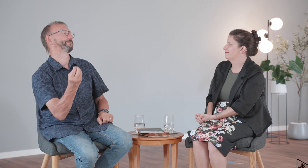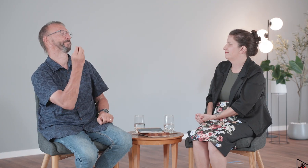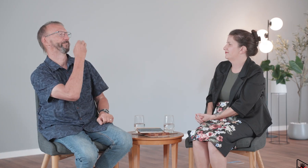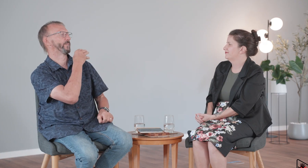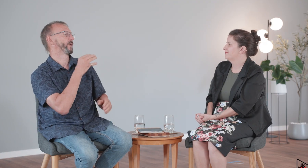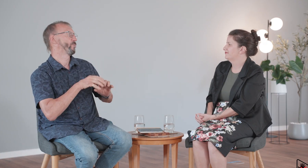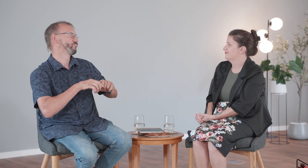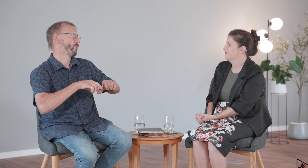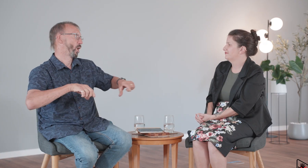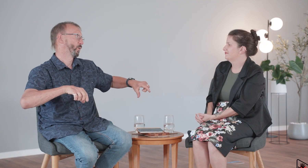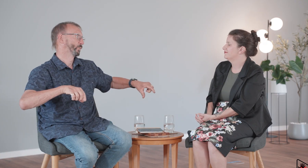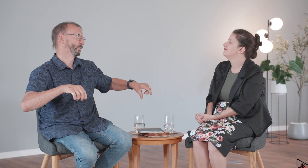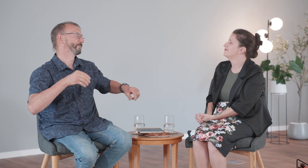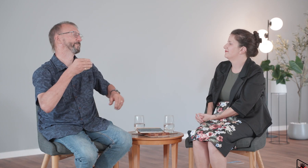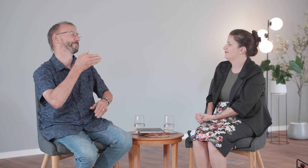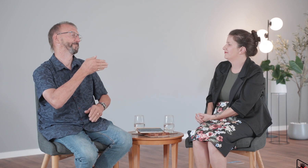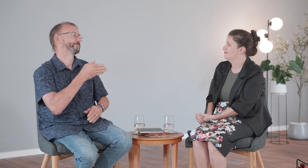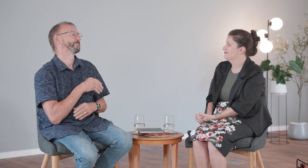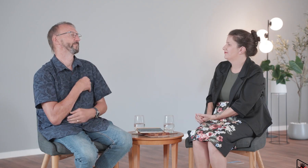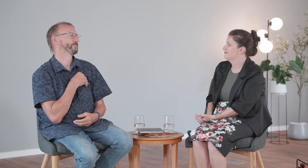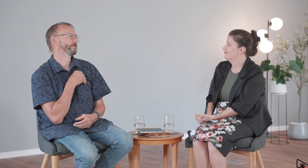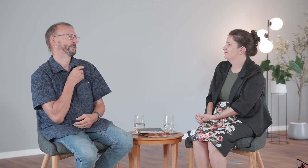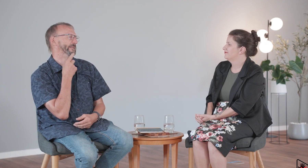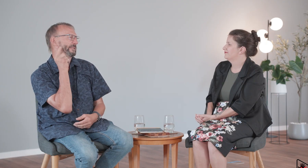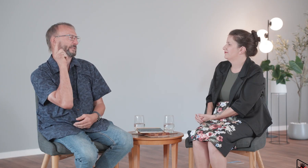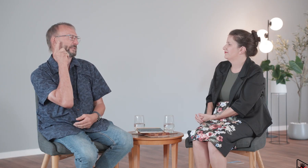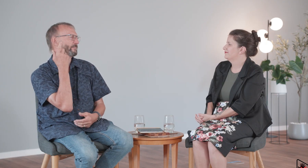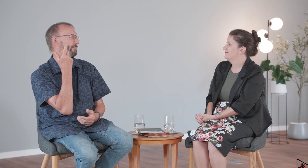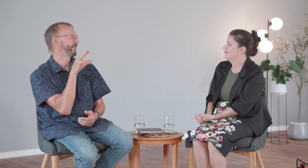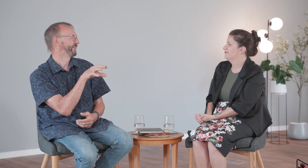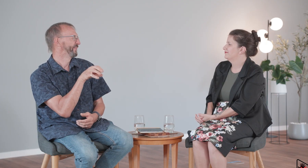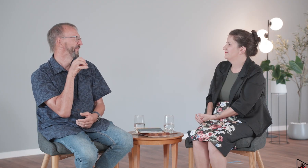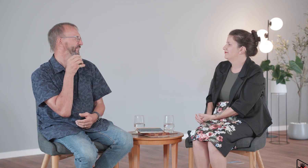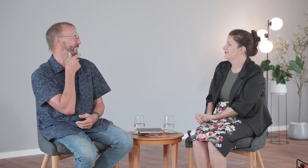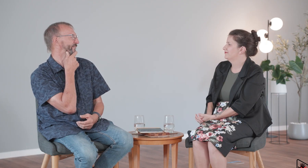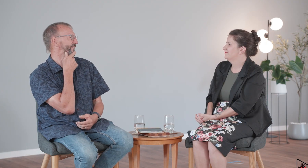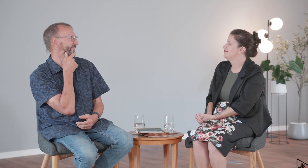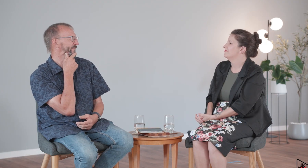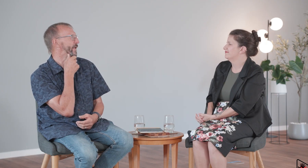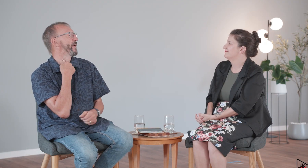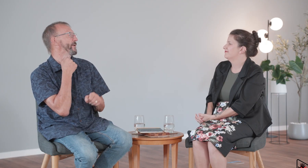ended up having to park it on the road, but then I was a bit concerned about it getting stolen. So